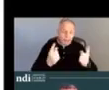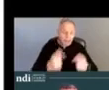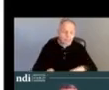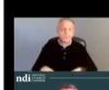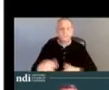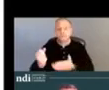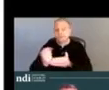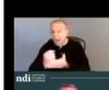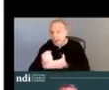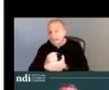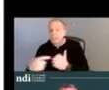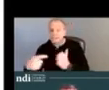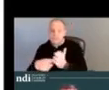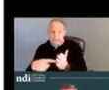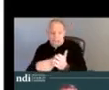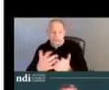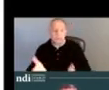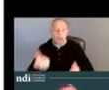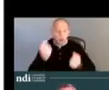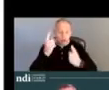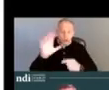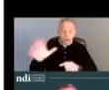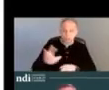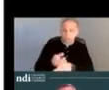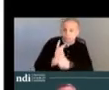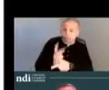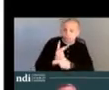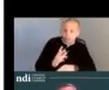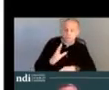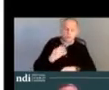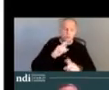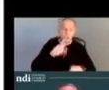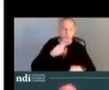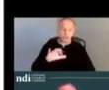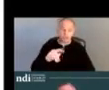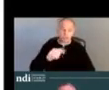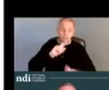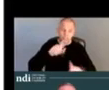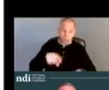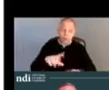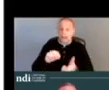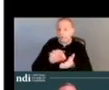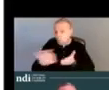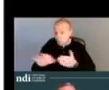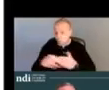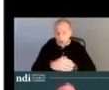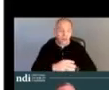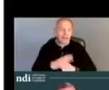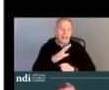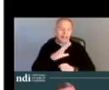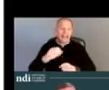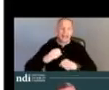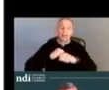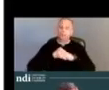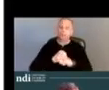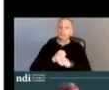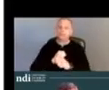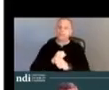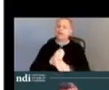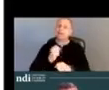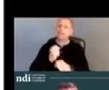understanding credit reports and credit scores, and protecting against identity theft.